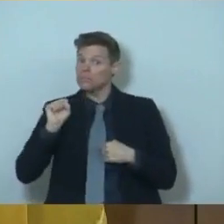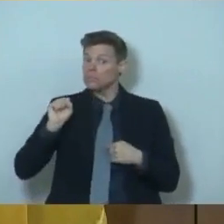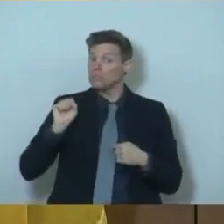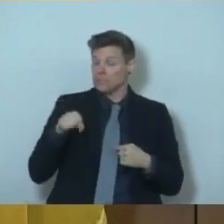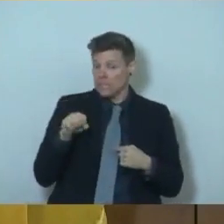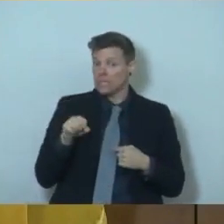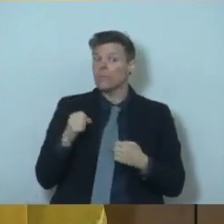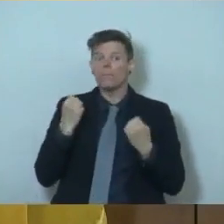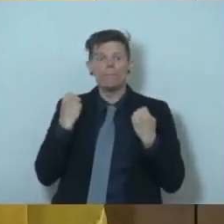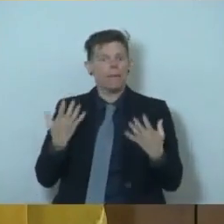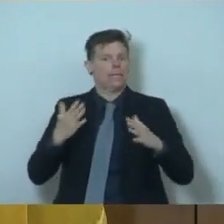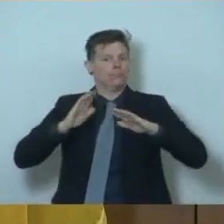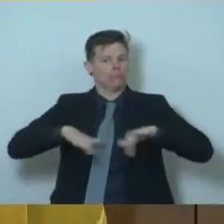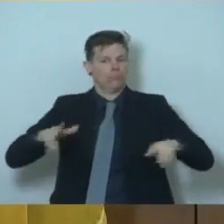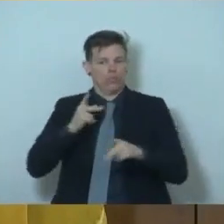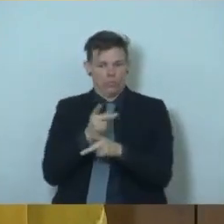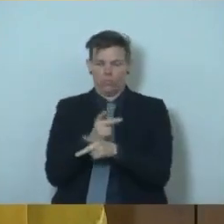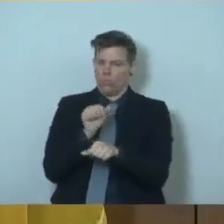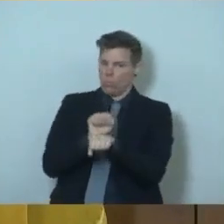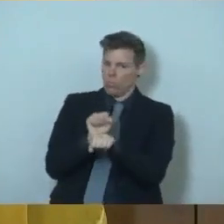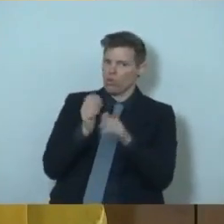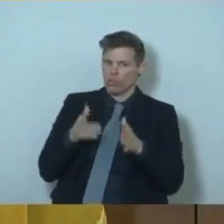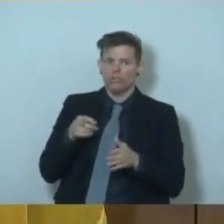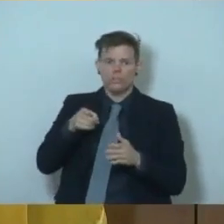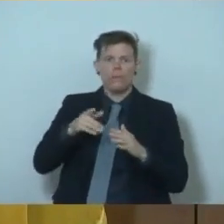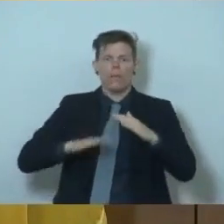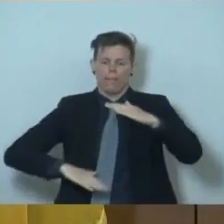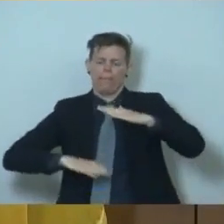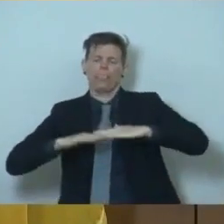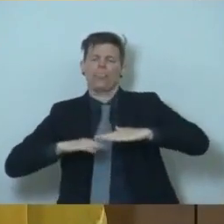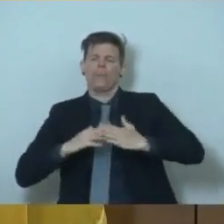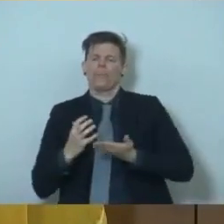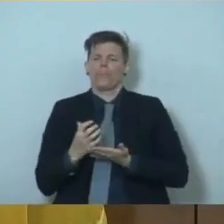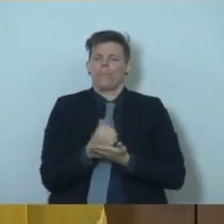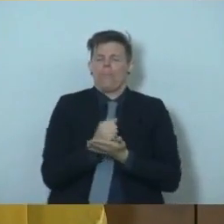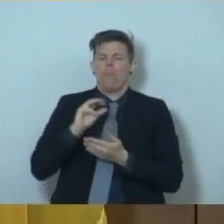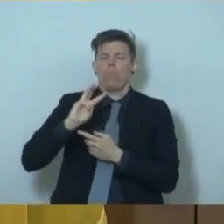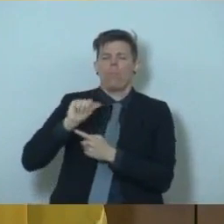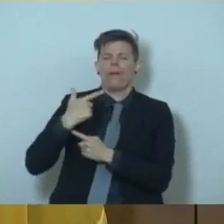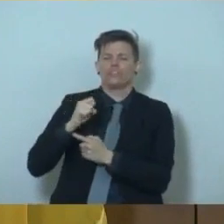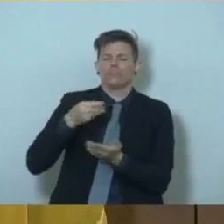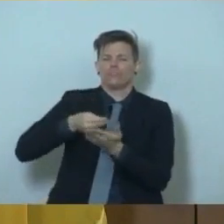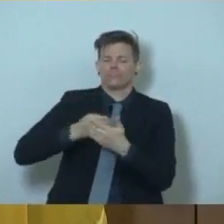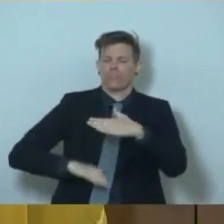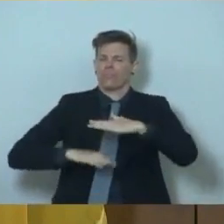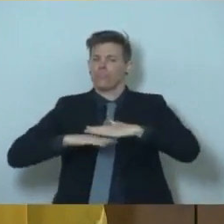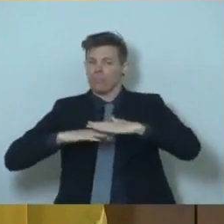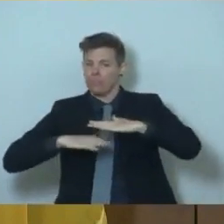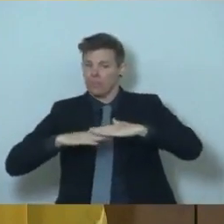SPECIFICS BUT I WOULD ESTIMATE THAT A FAIR NUMBER OF THOSE CHILD CARE WORKERS ARE IN FACT AT MINIMUM WAGE.